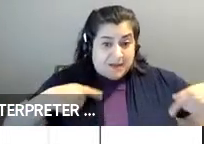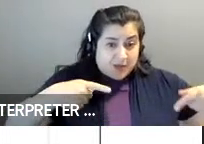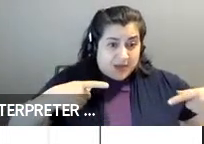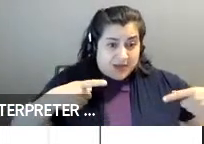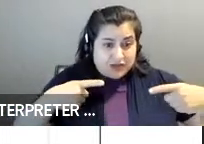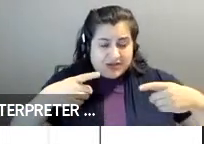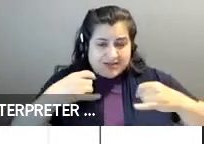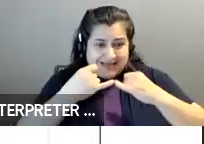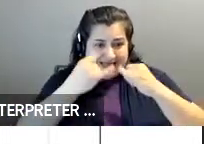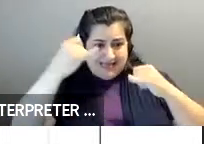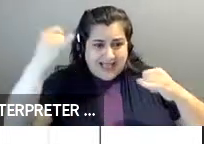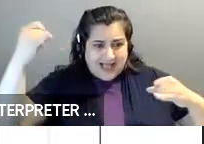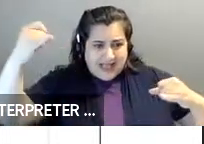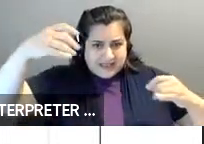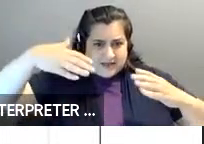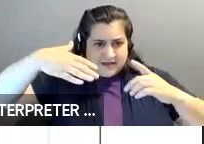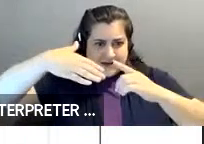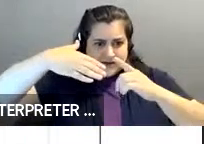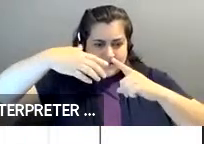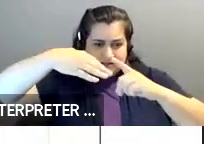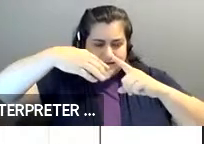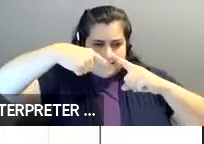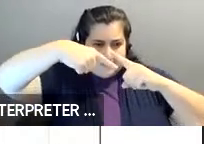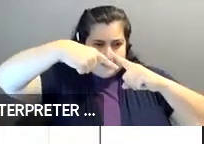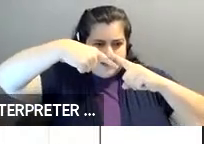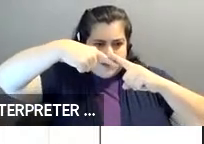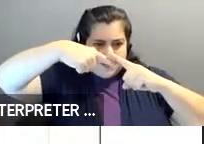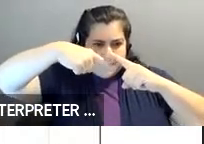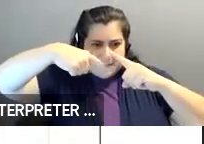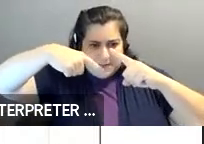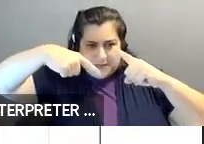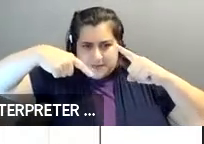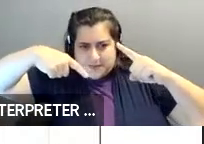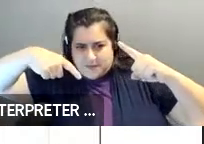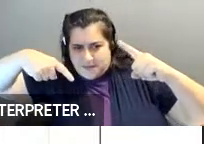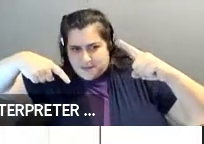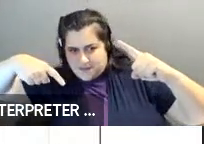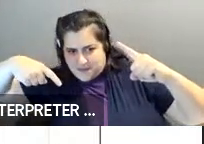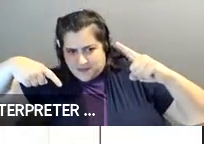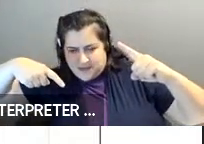So in a general sense, intuitively that hopefully is clear to everyone.